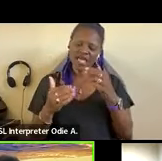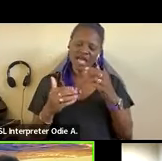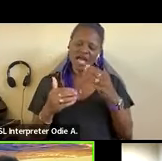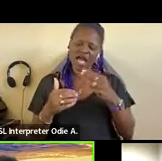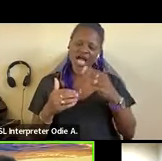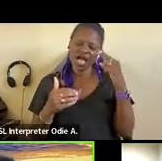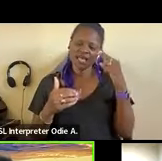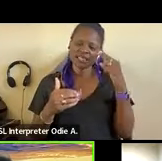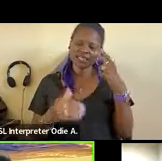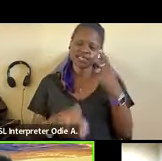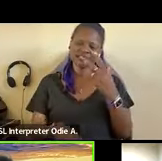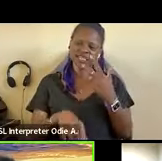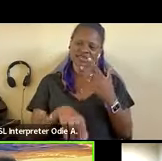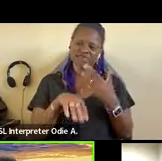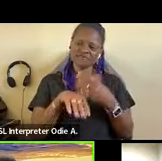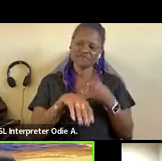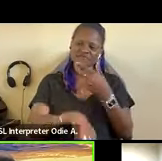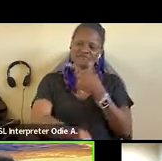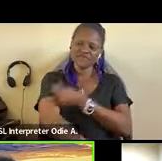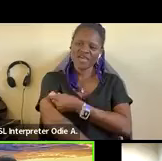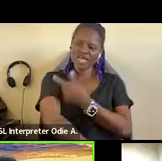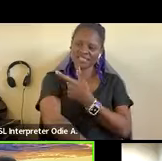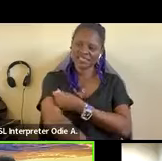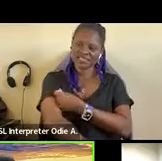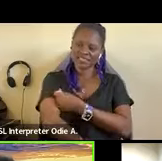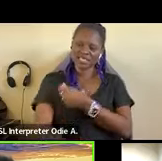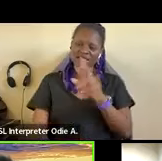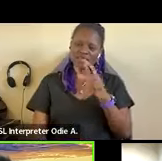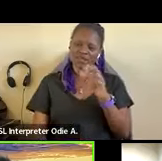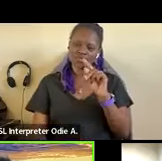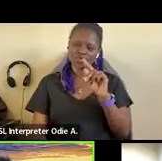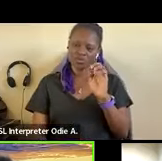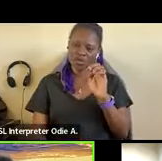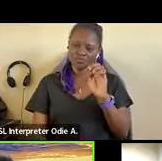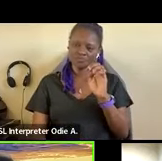all of the hardworking healthcare providers and volunteers, and also to the